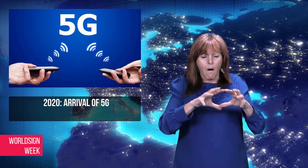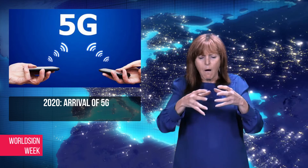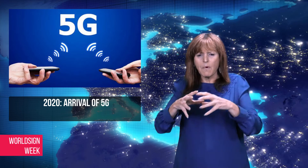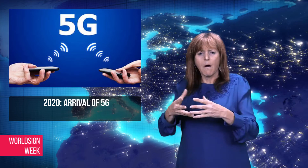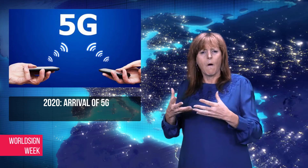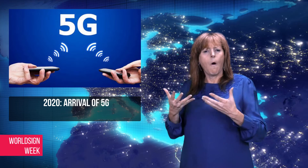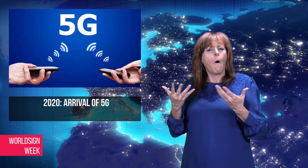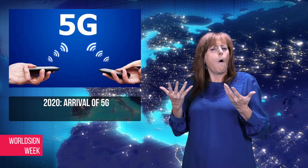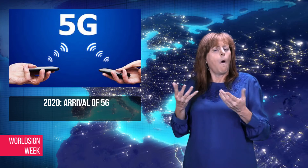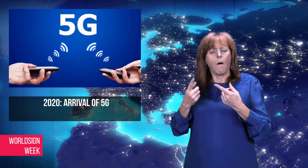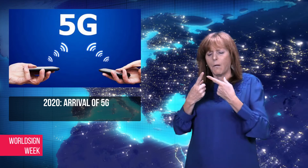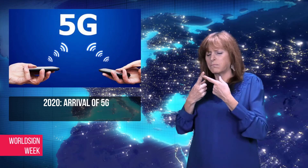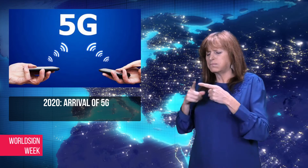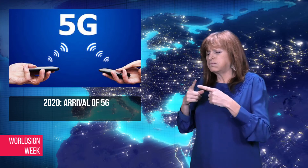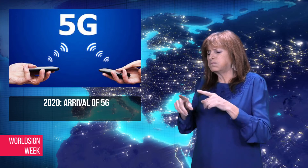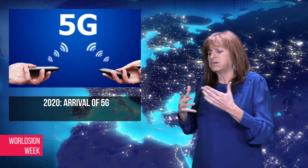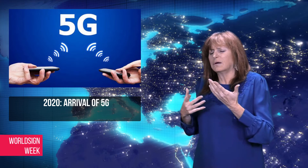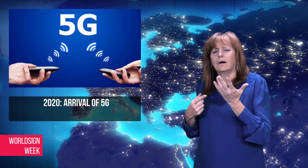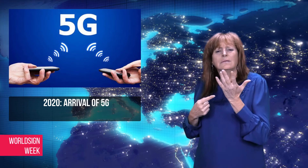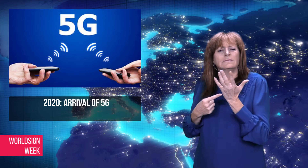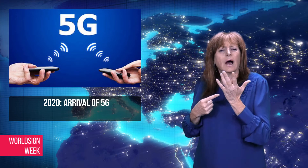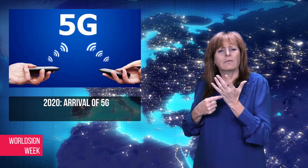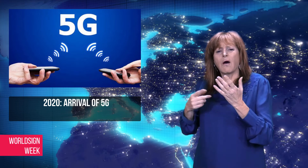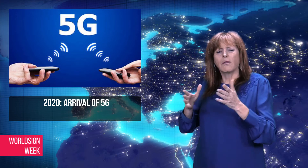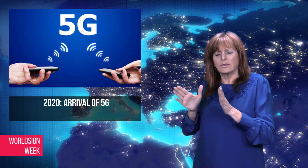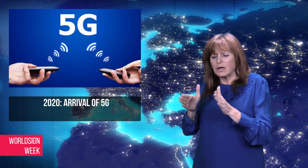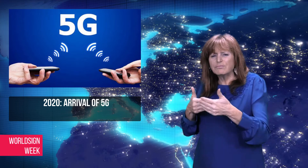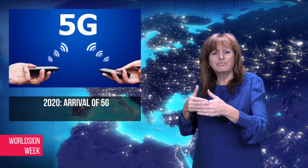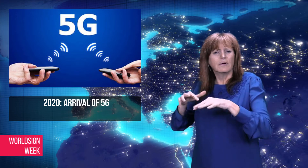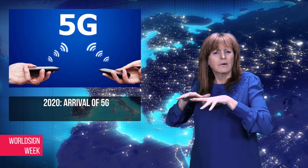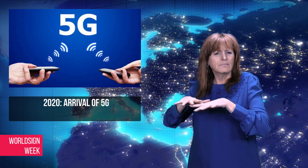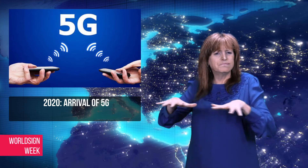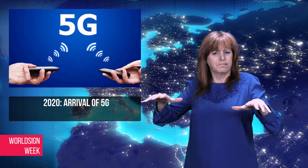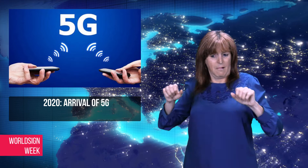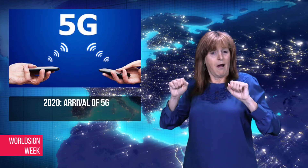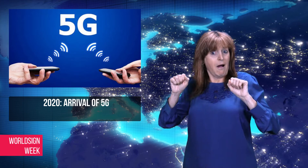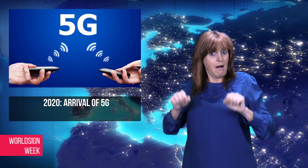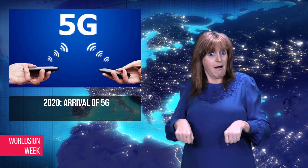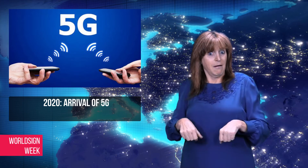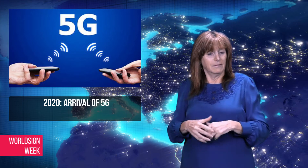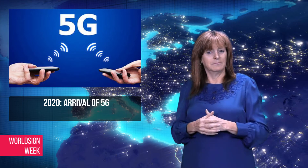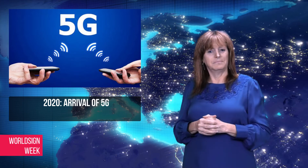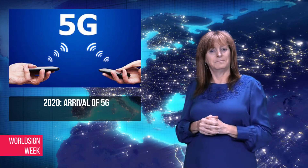Companies who manufacture driverless cars will